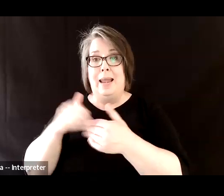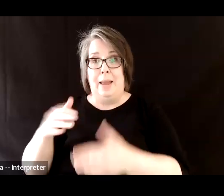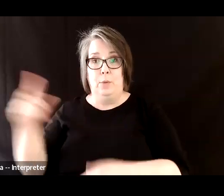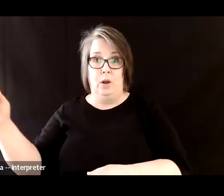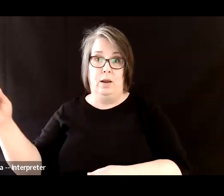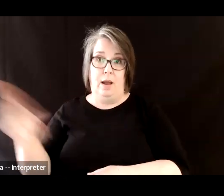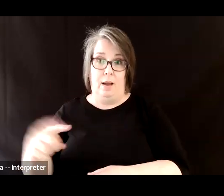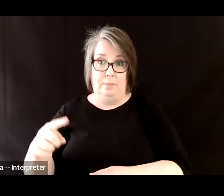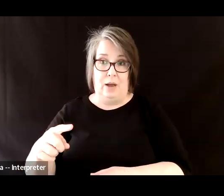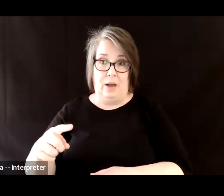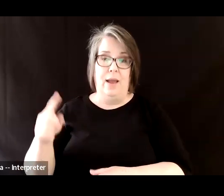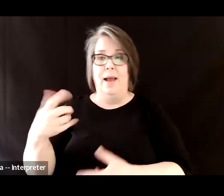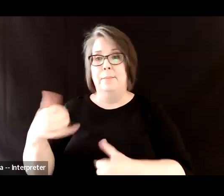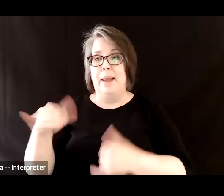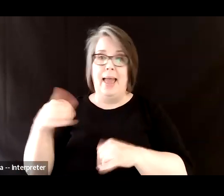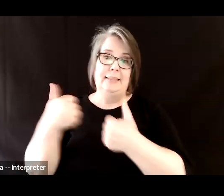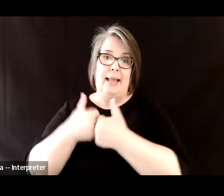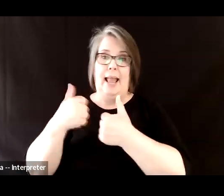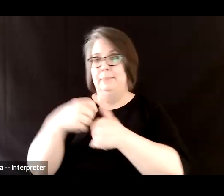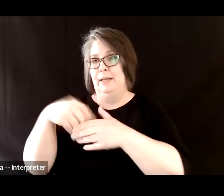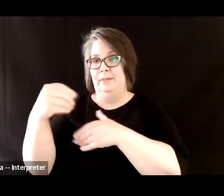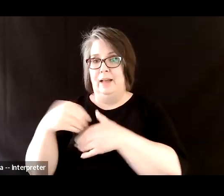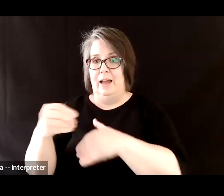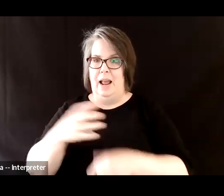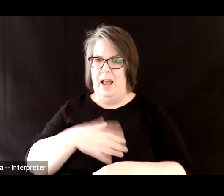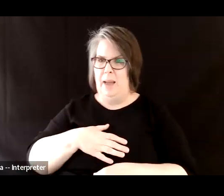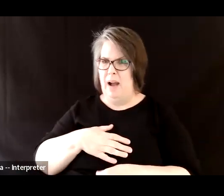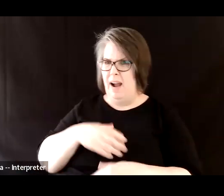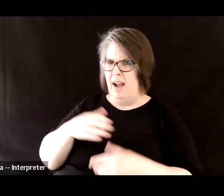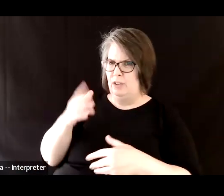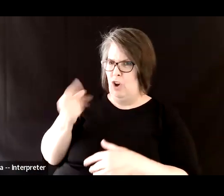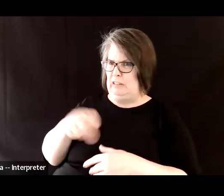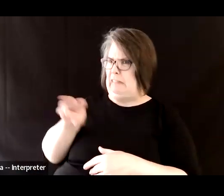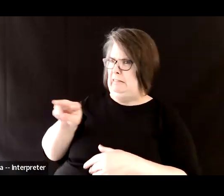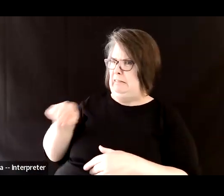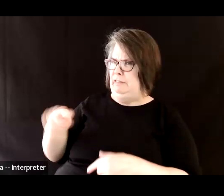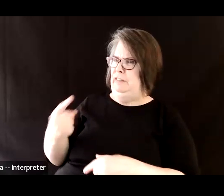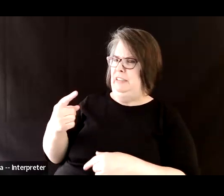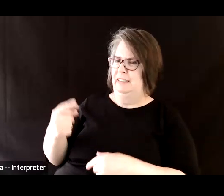dogs take offense to that. So we will see around 2:30 if that happens. And I am paying that dog tax.